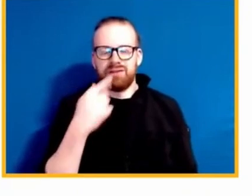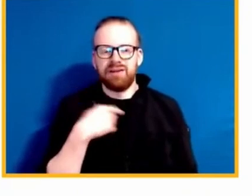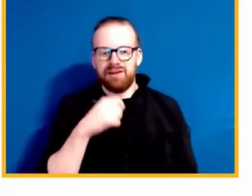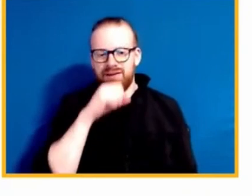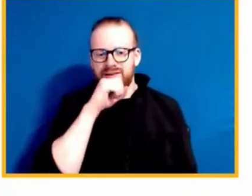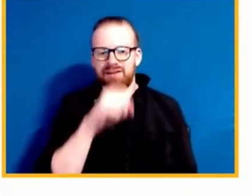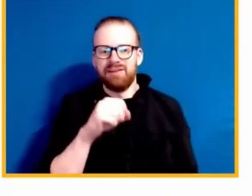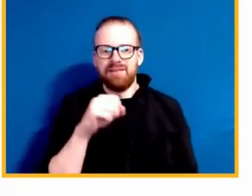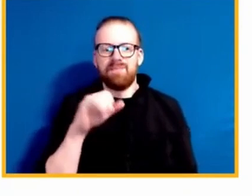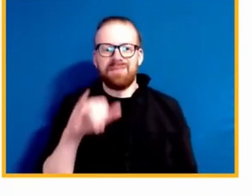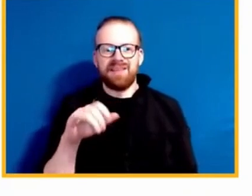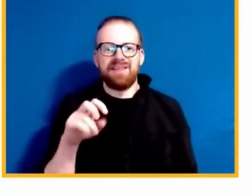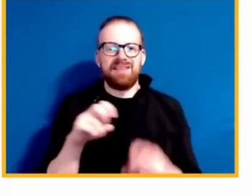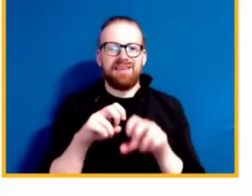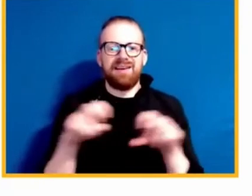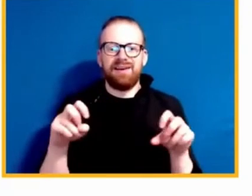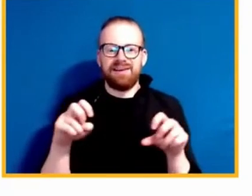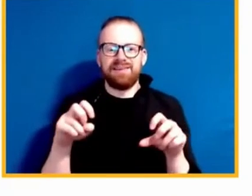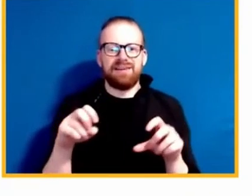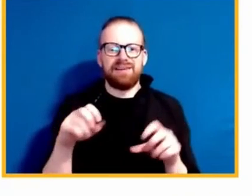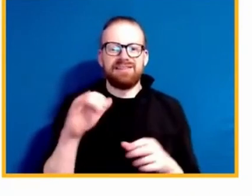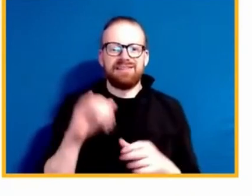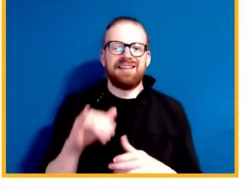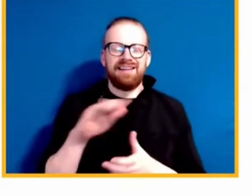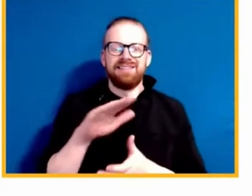that couch though. That has been the centerpiece.